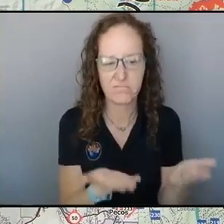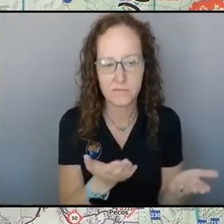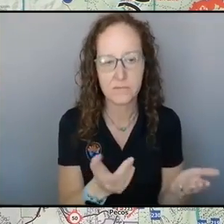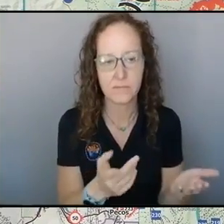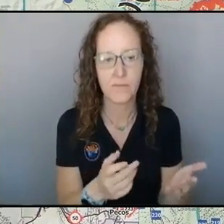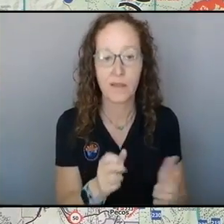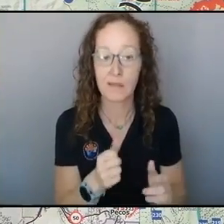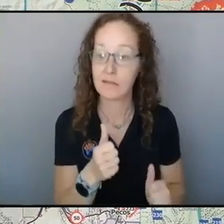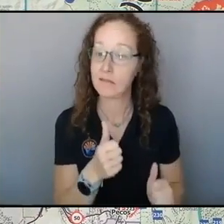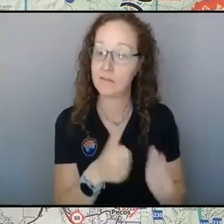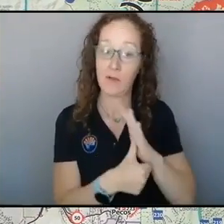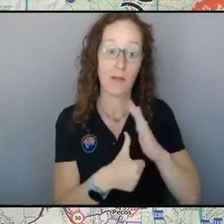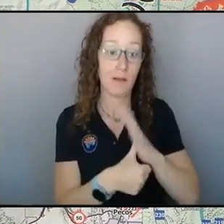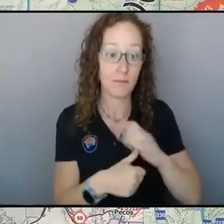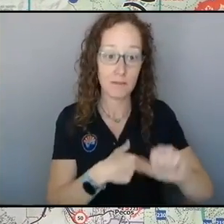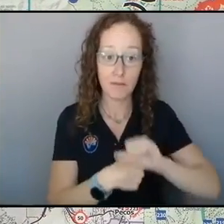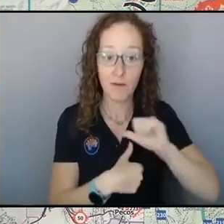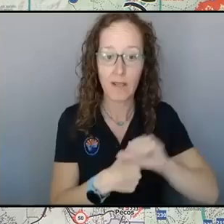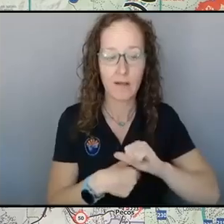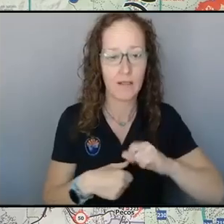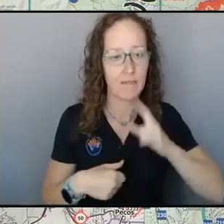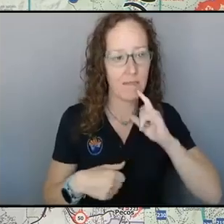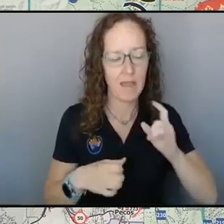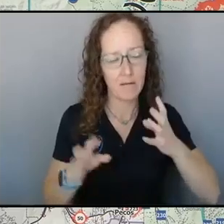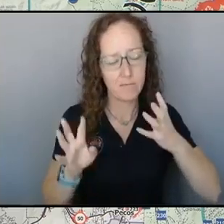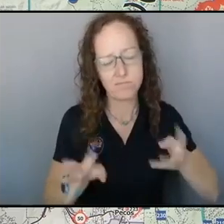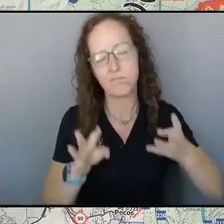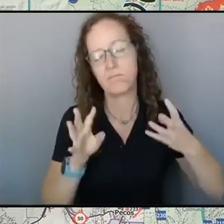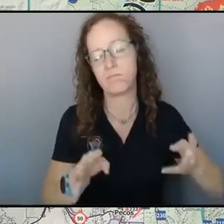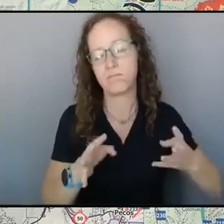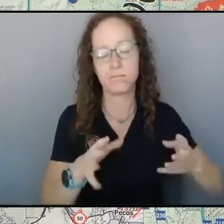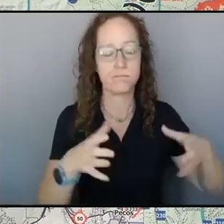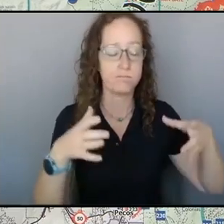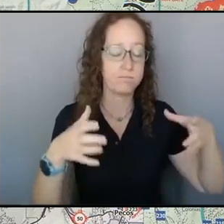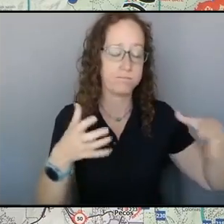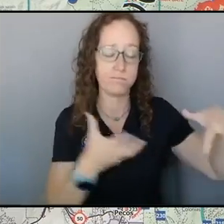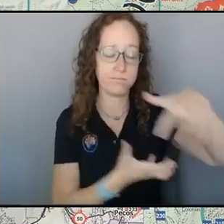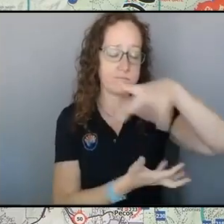those gusty erratic outflow winds. The most robust of which